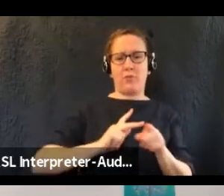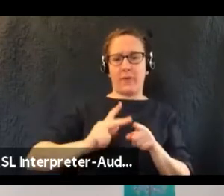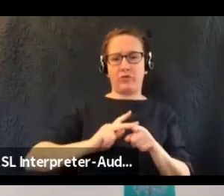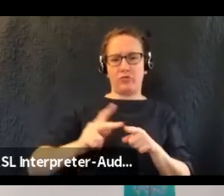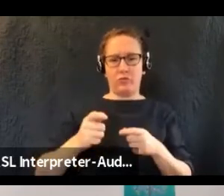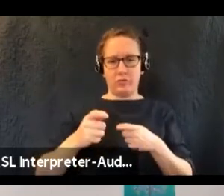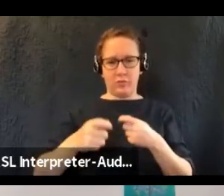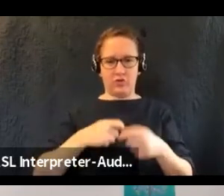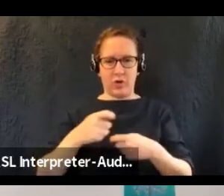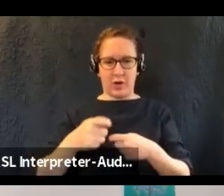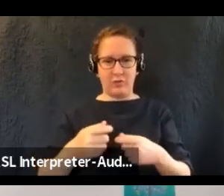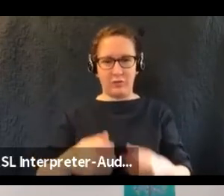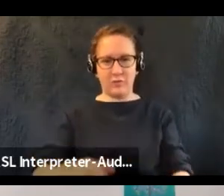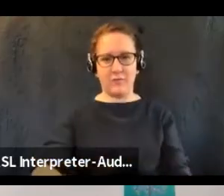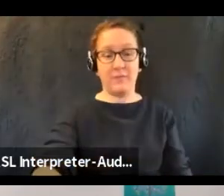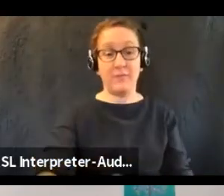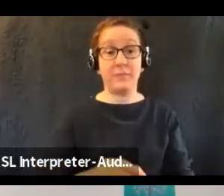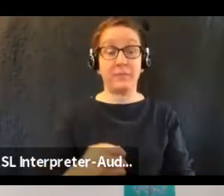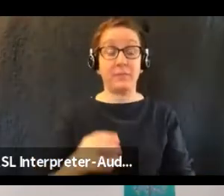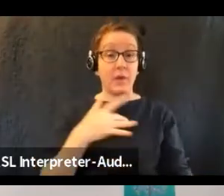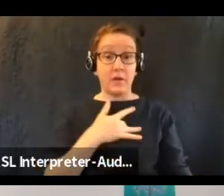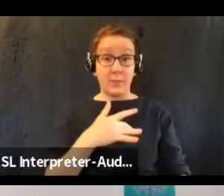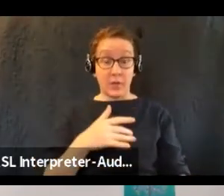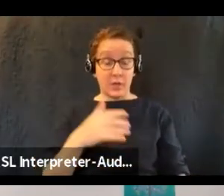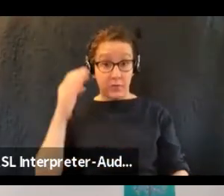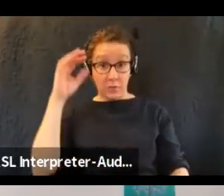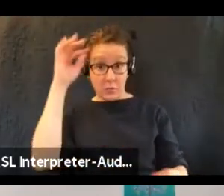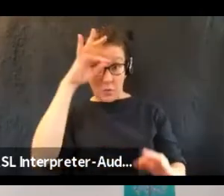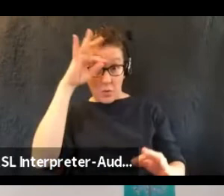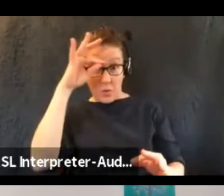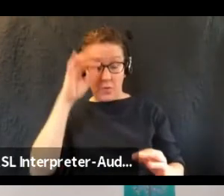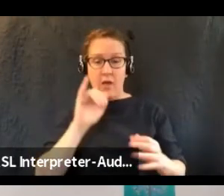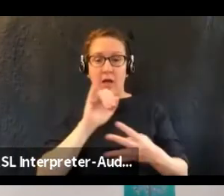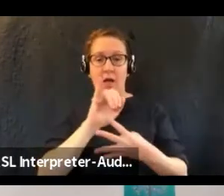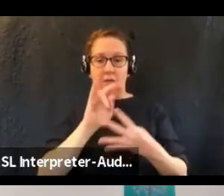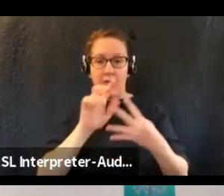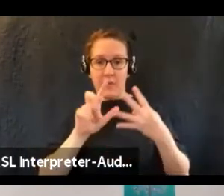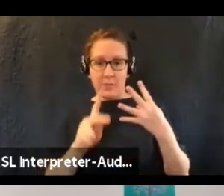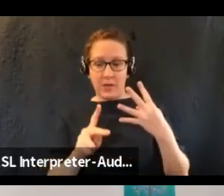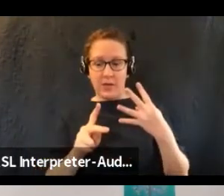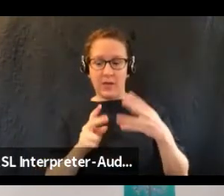Typically for those of you who don't know the IVLP is a short term inbound professional